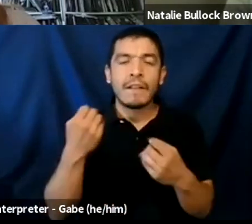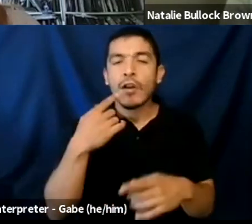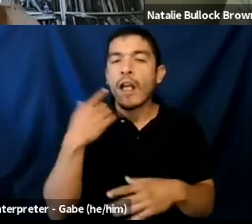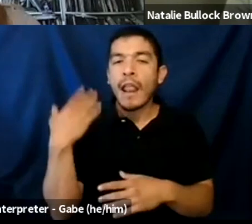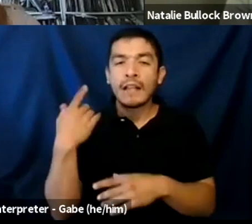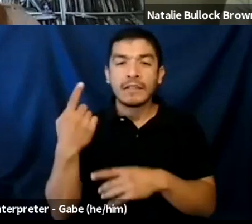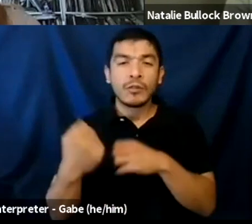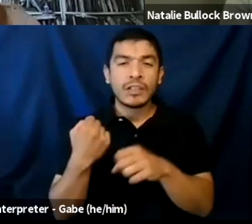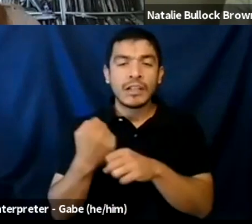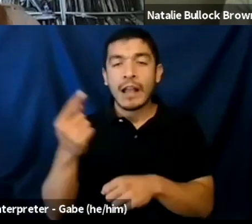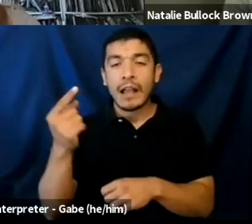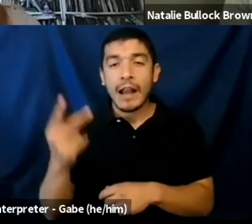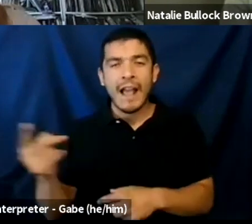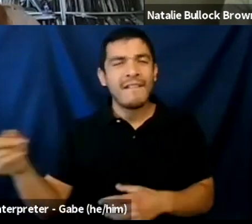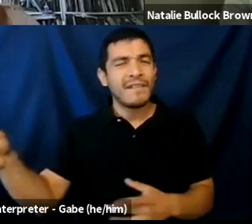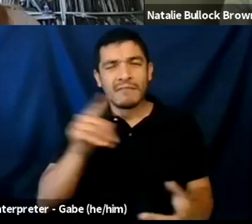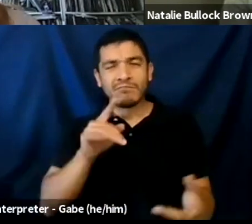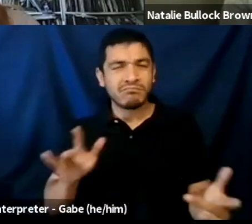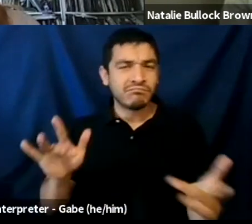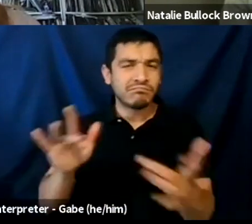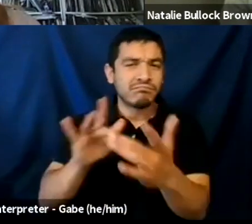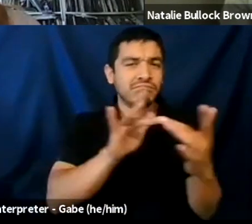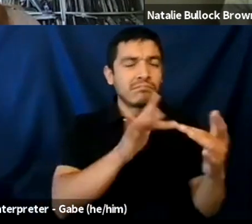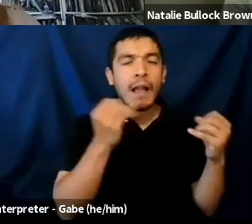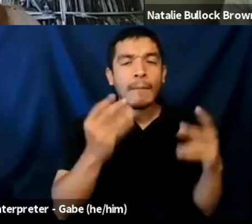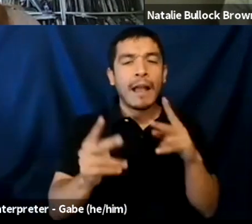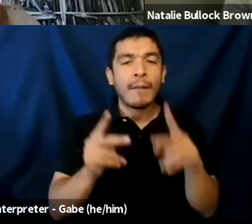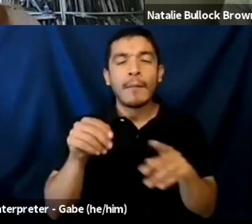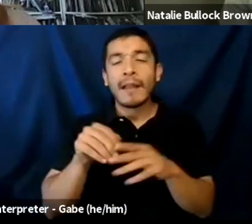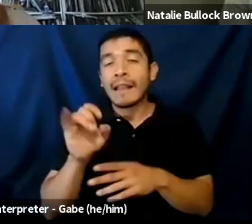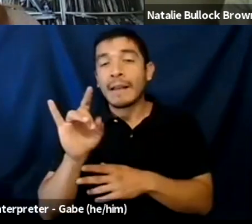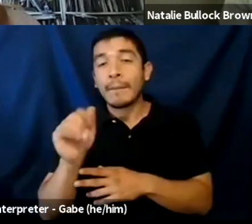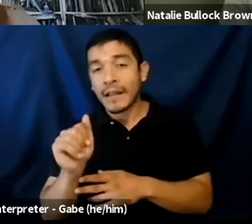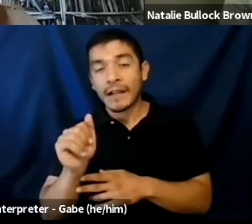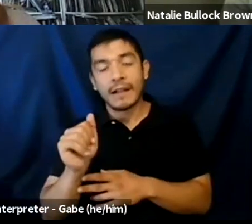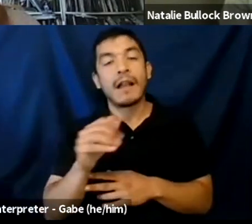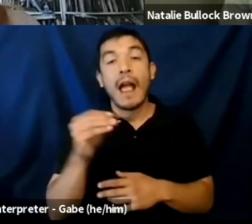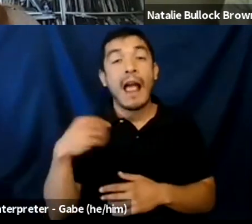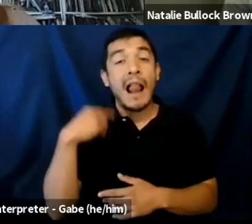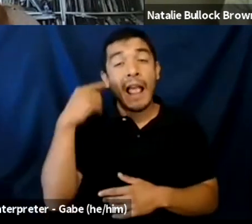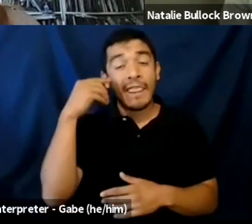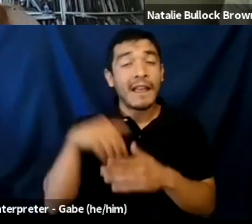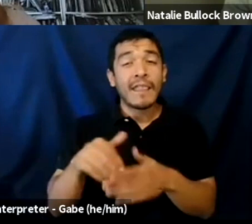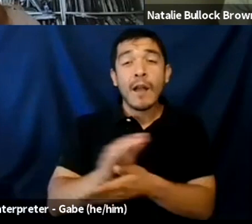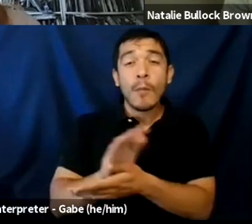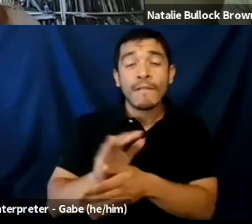to many different people in the media. And I think in the film industry, survivors,